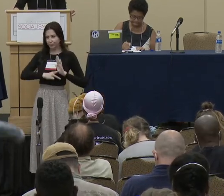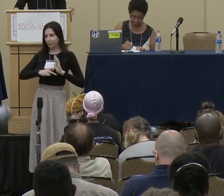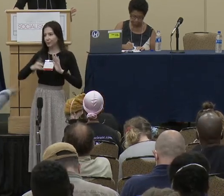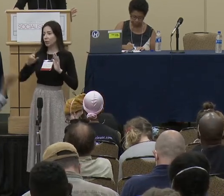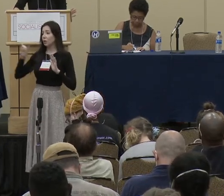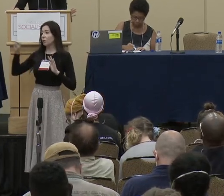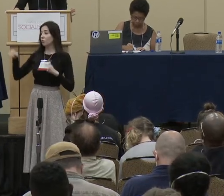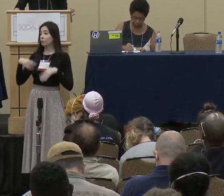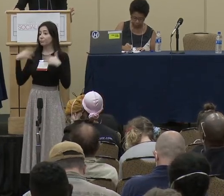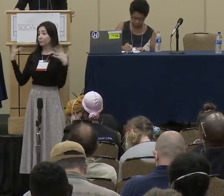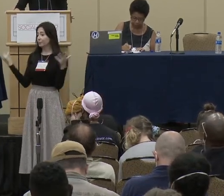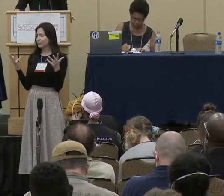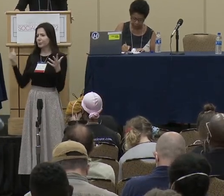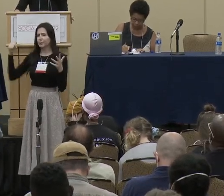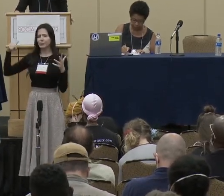housekeeping-type announcements before we get started with our